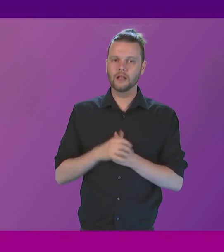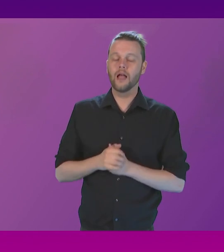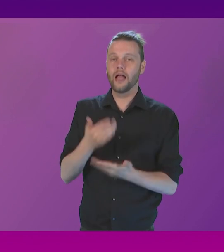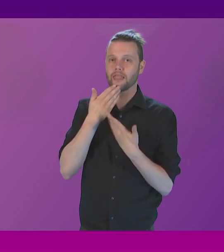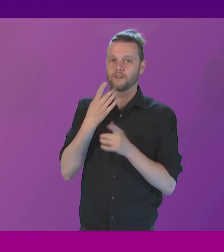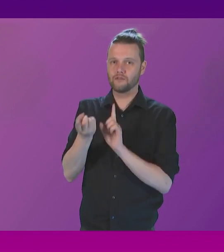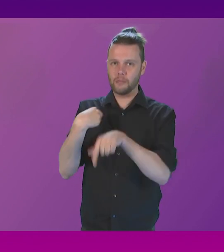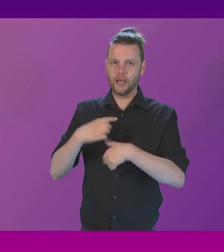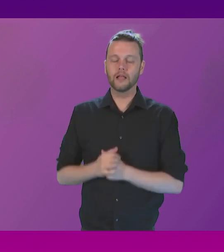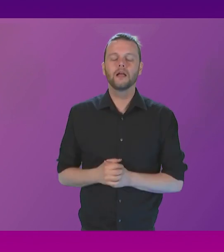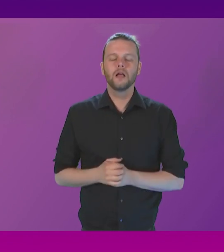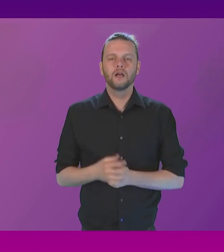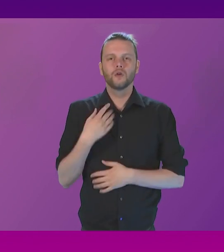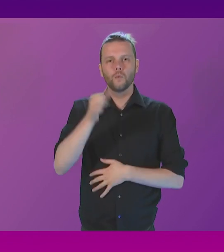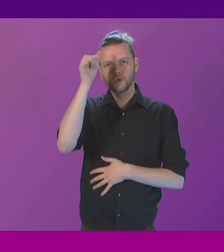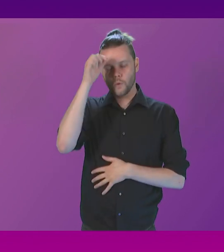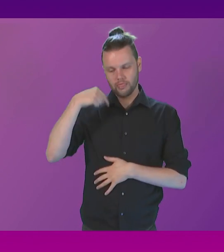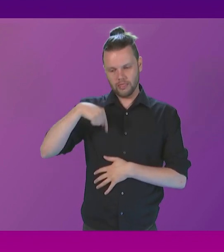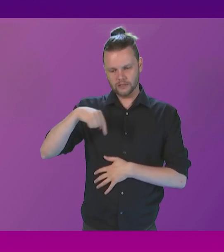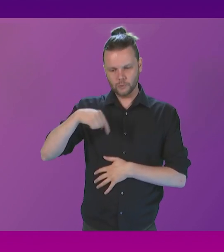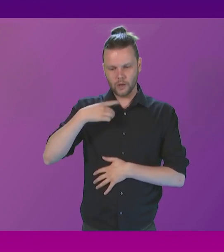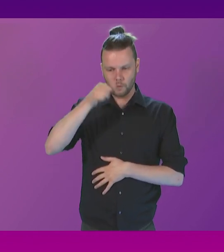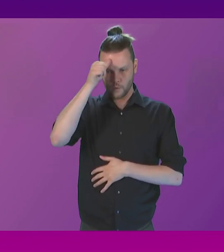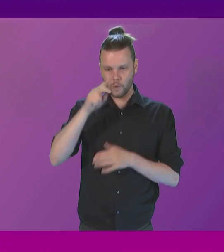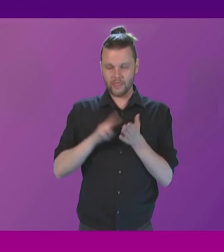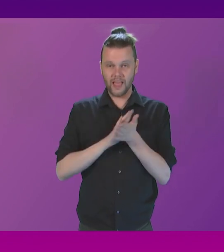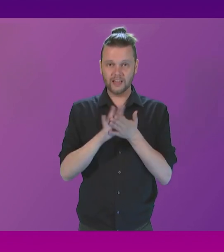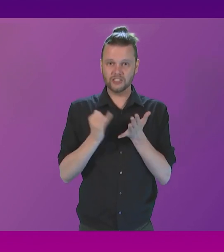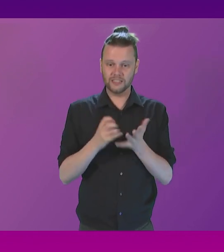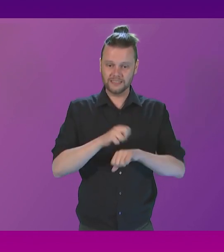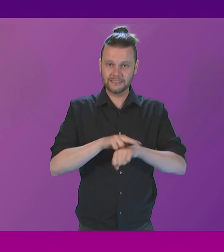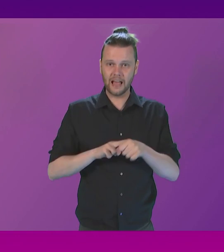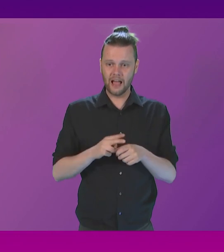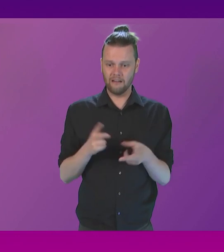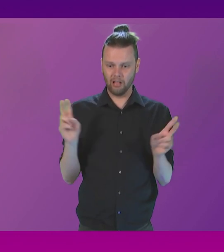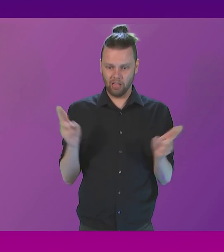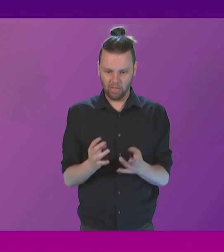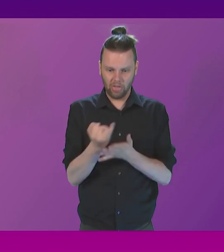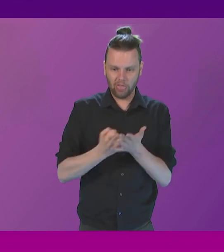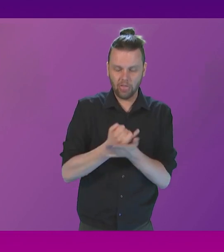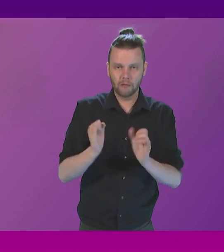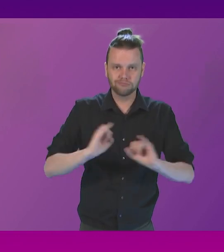This week, we learned just how bad the national health service staffing crisis has become. In